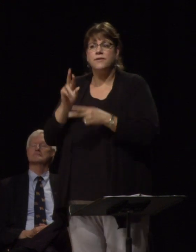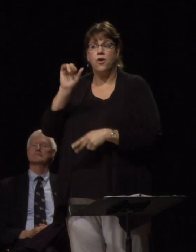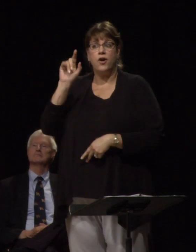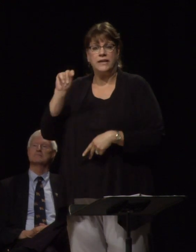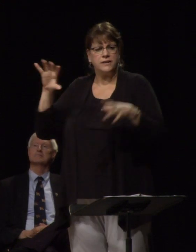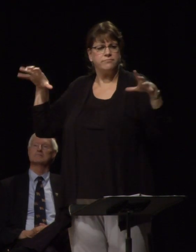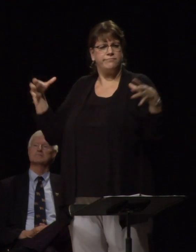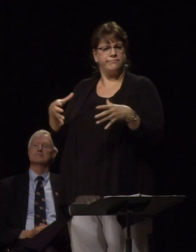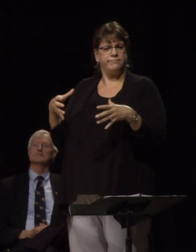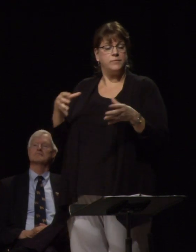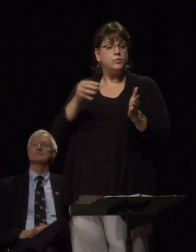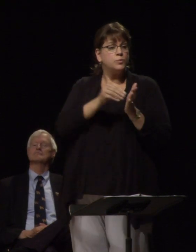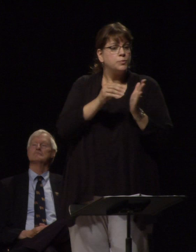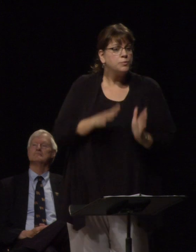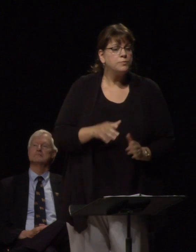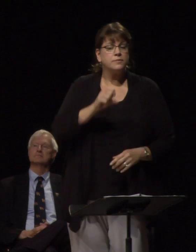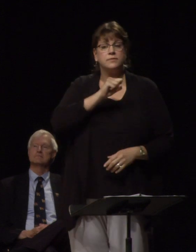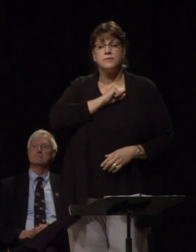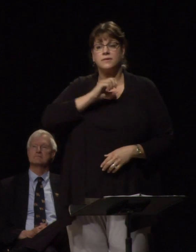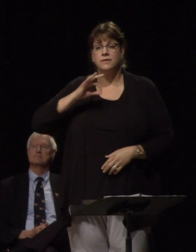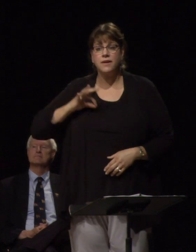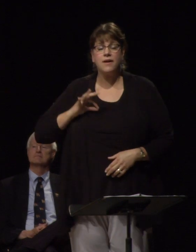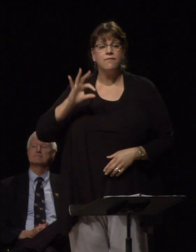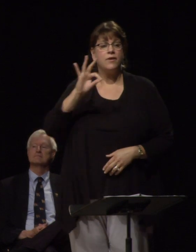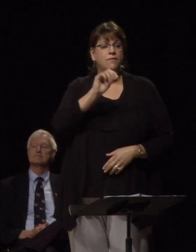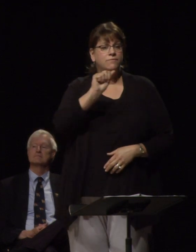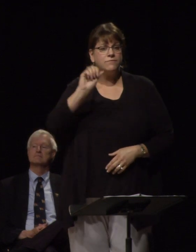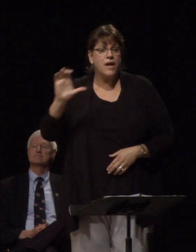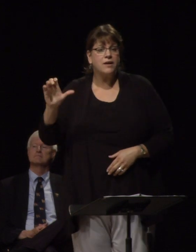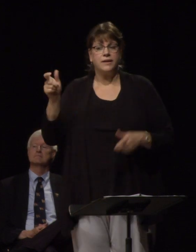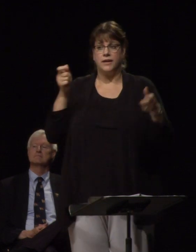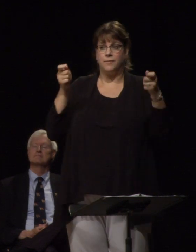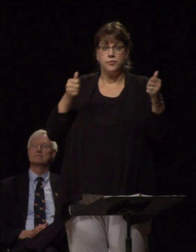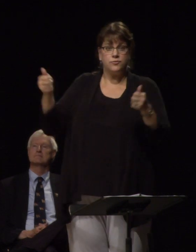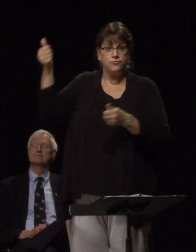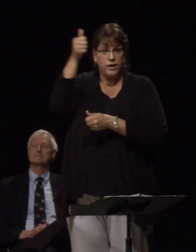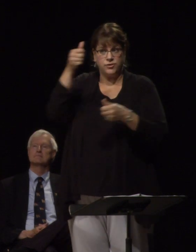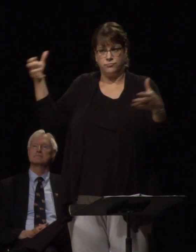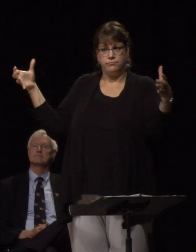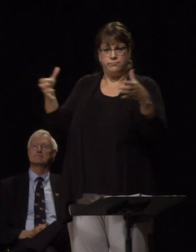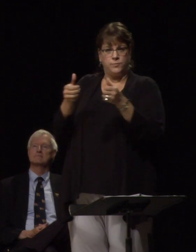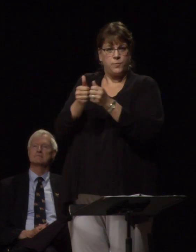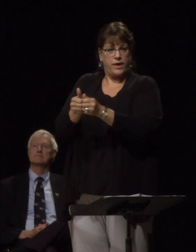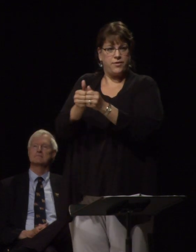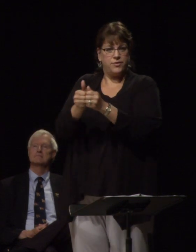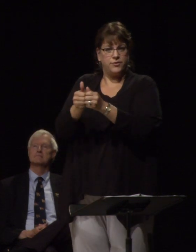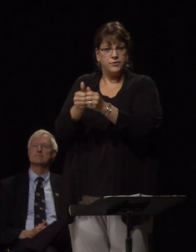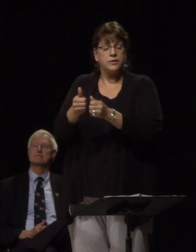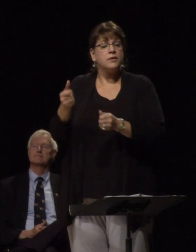STUDENTS, STAFF, FACULTY, AND ADMINISTRATION. IN FACT, RATHER THAN TALK ABOUT